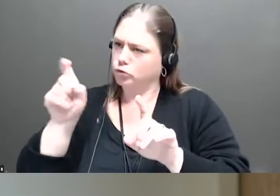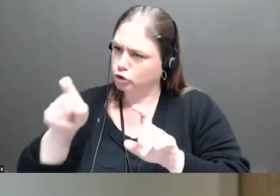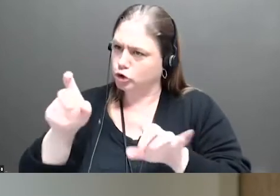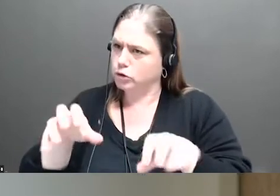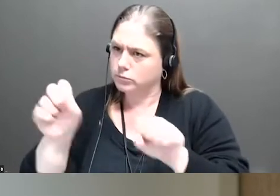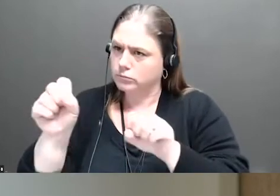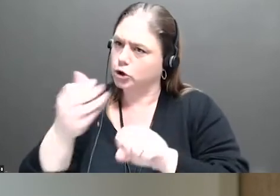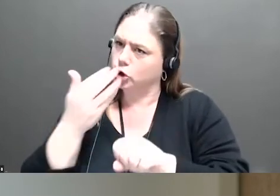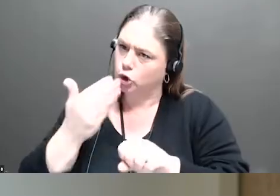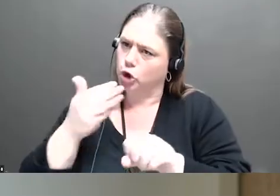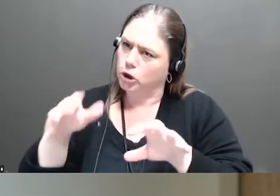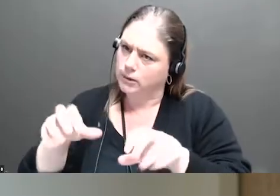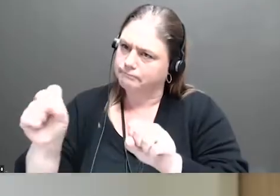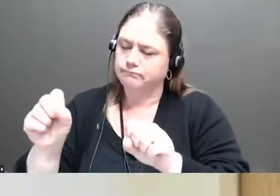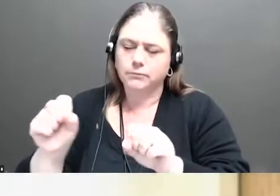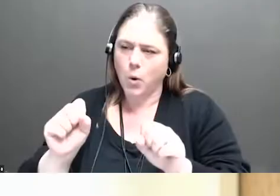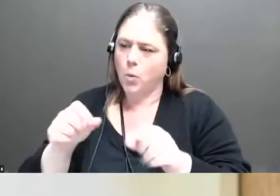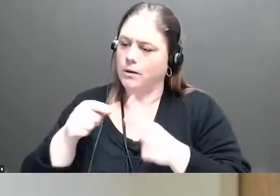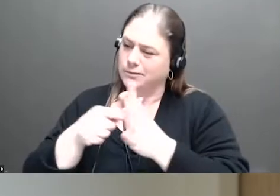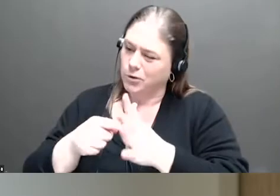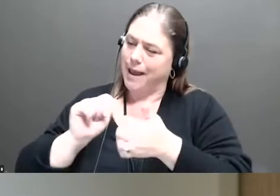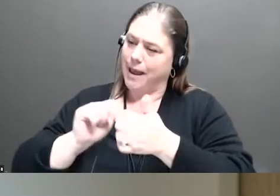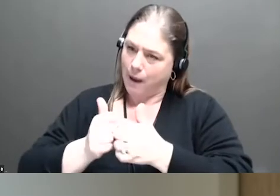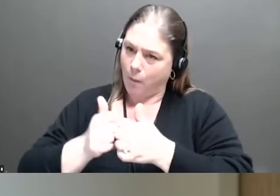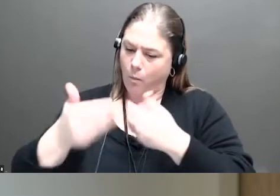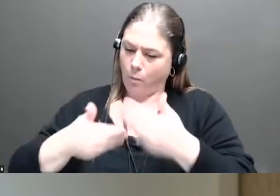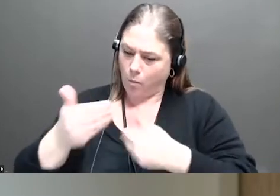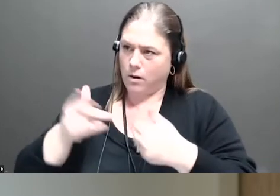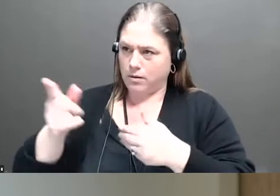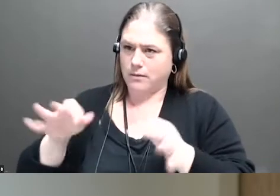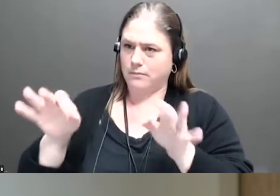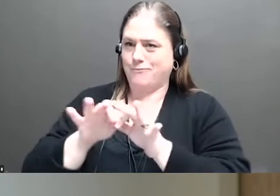we're actually talking about here's how you do it. I particularly thought that the Alliance did a